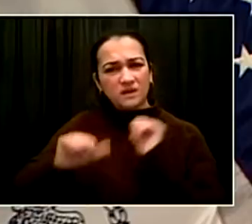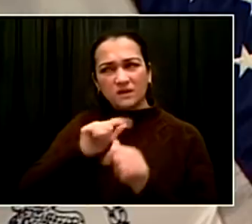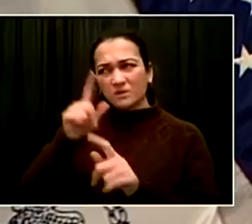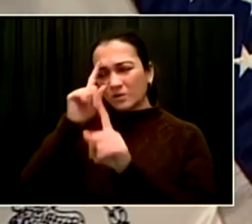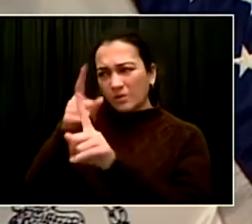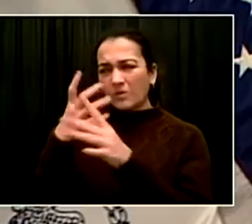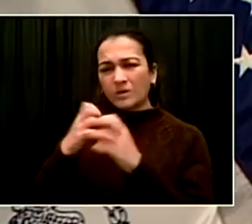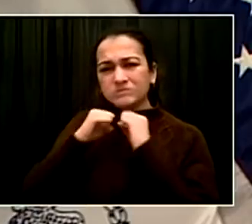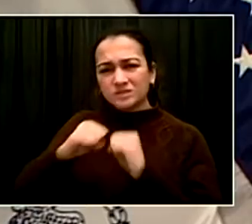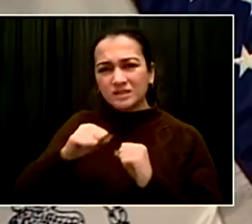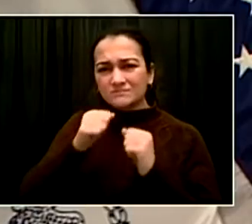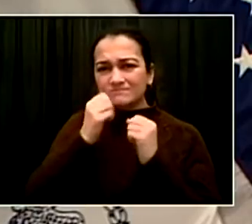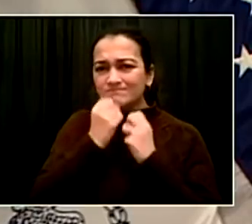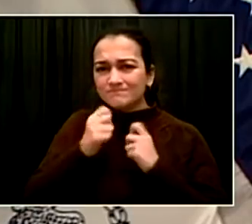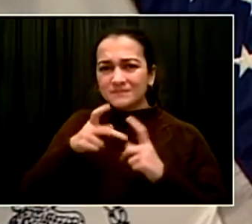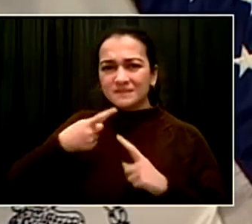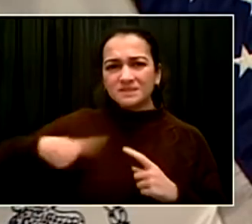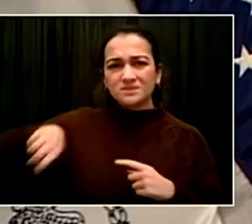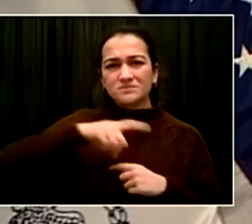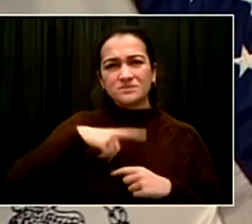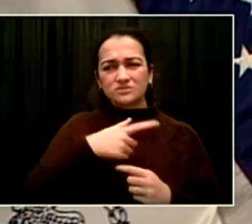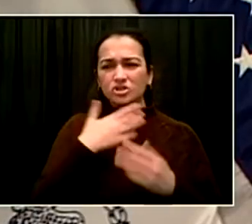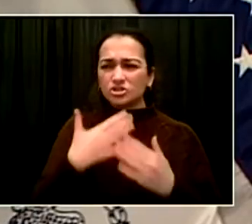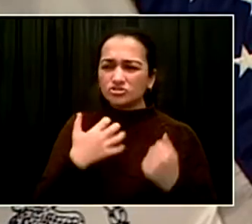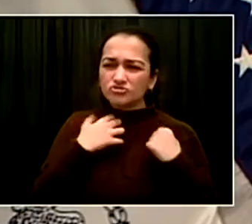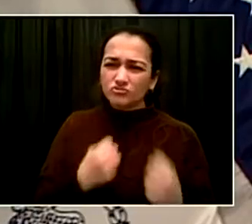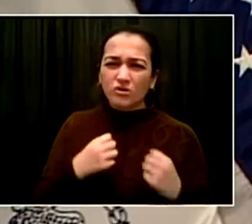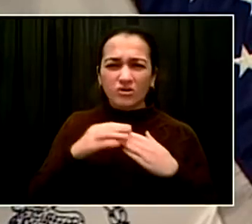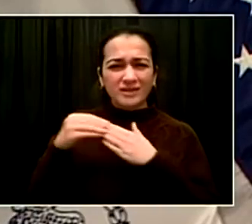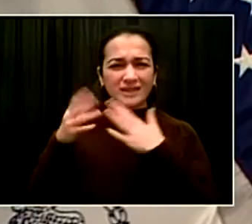HIS DEVOTION TO HIM REPEATEDLY